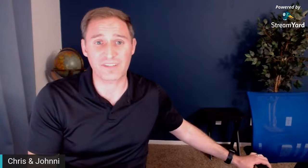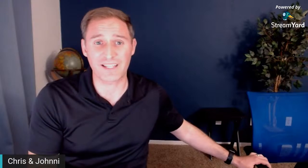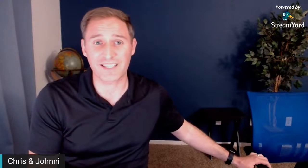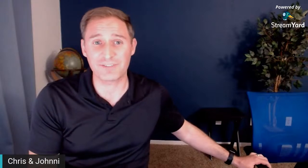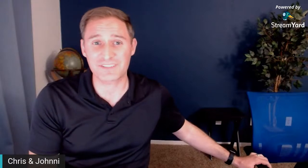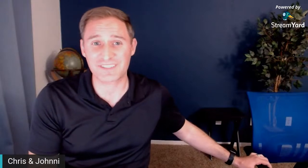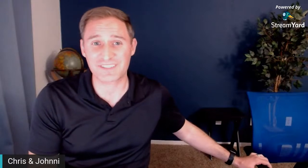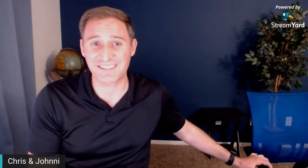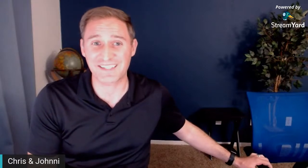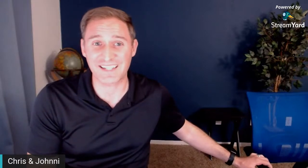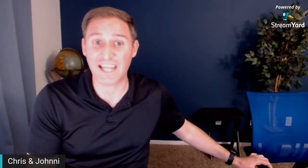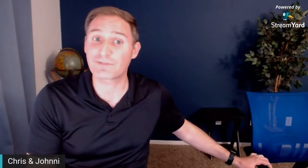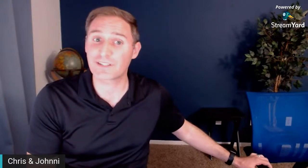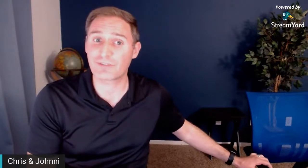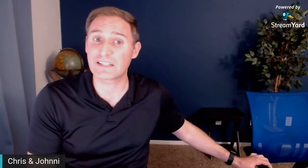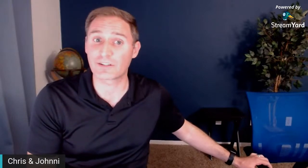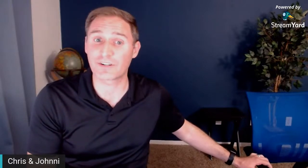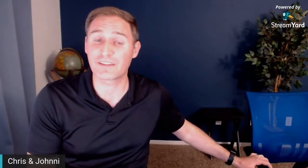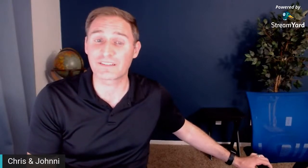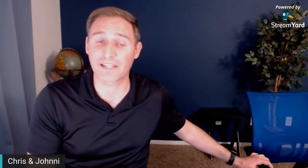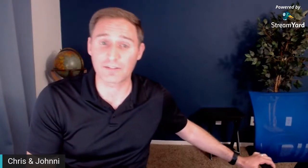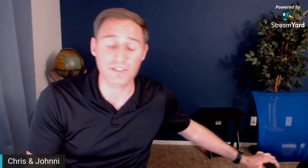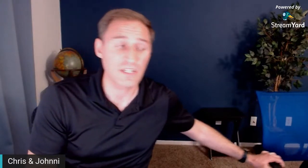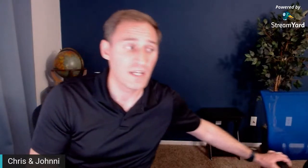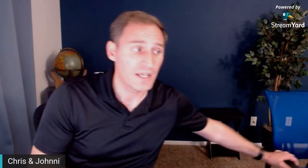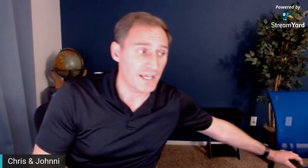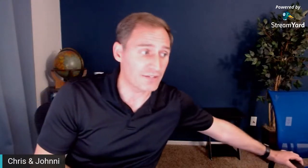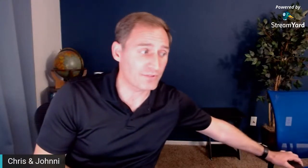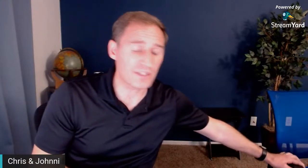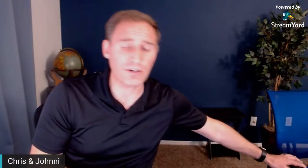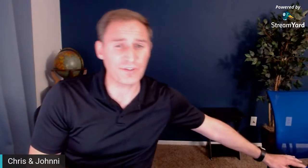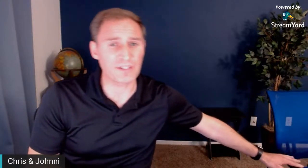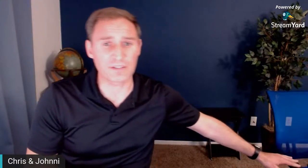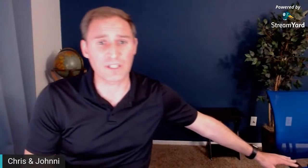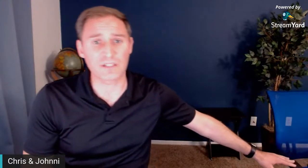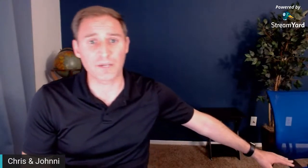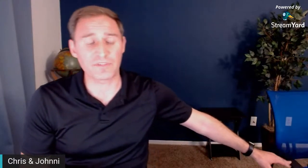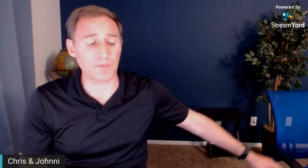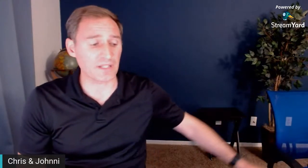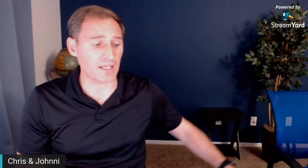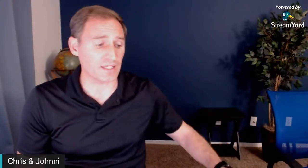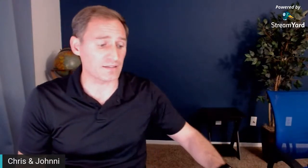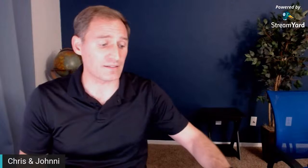sign language had said i regret learning this language and really only good can come from it and